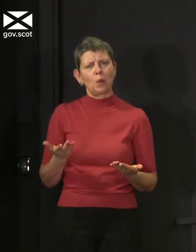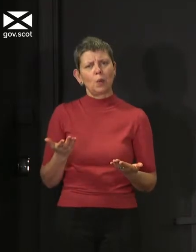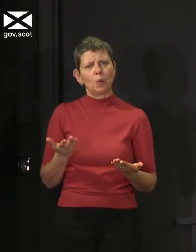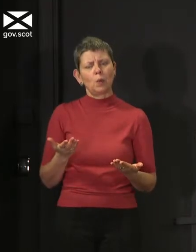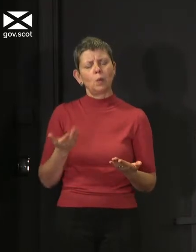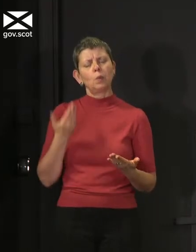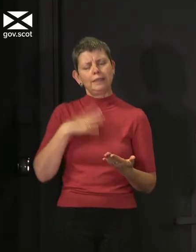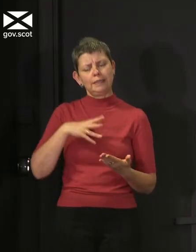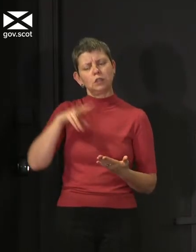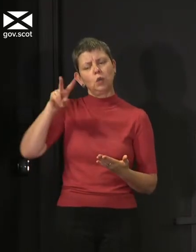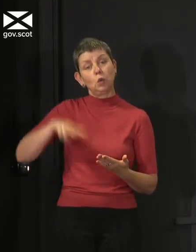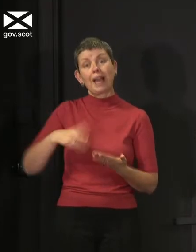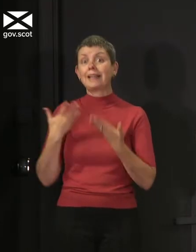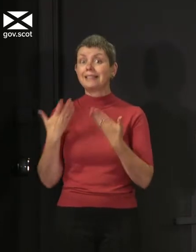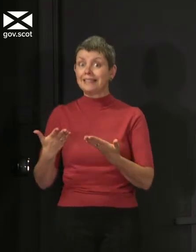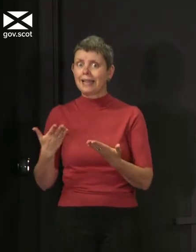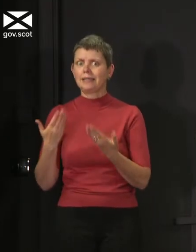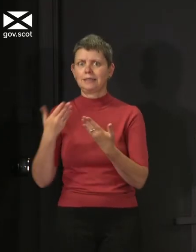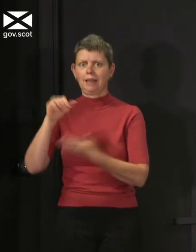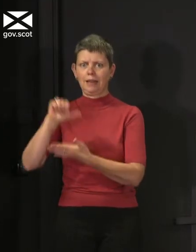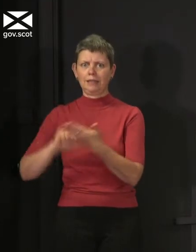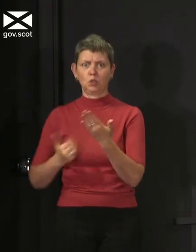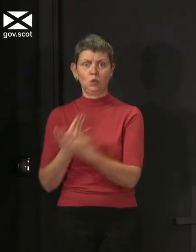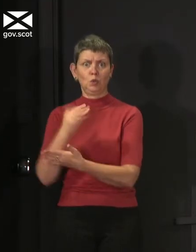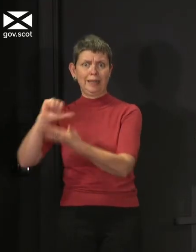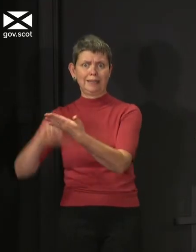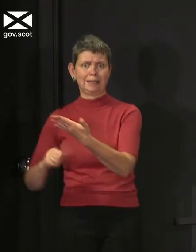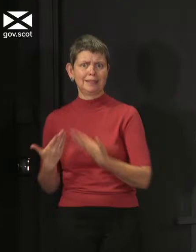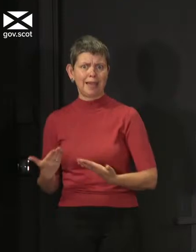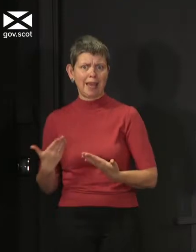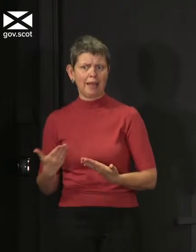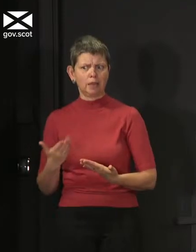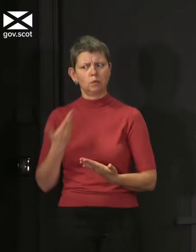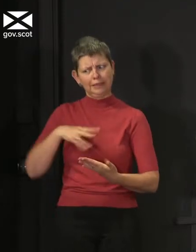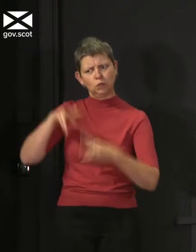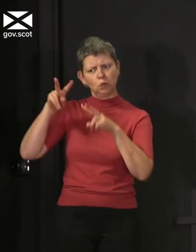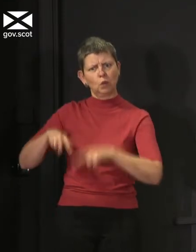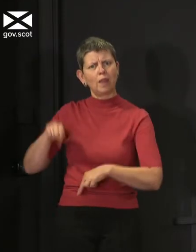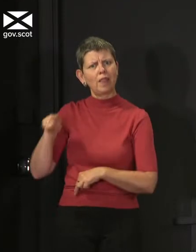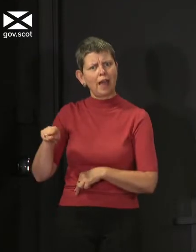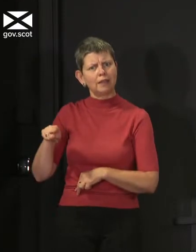have to look at today's list with fresh eyes to see where we would sit in that, and make,